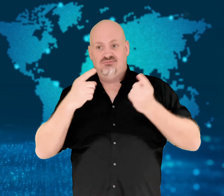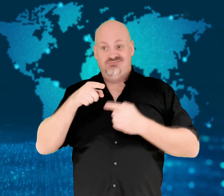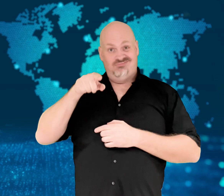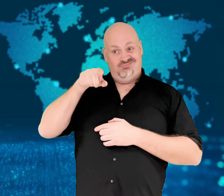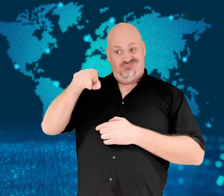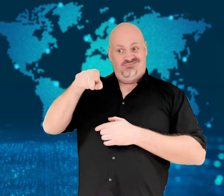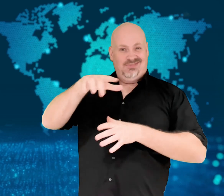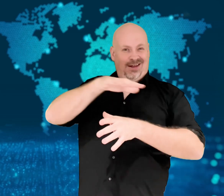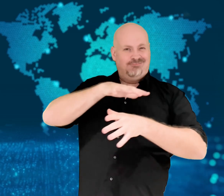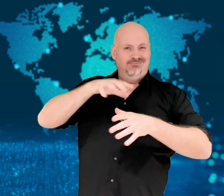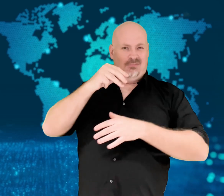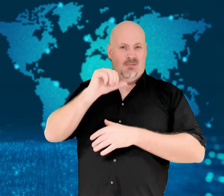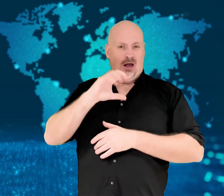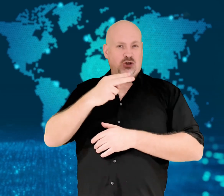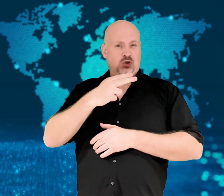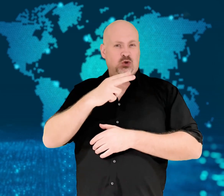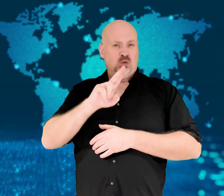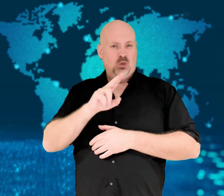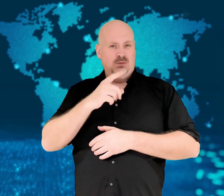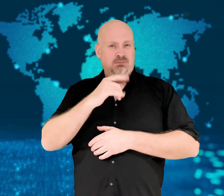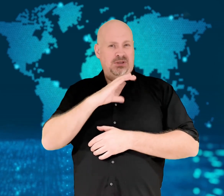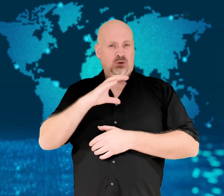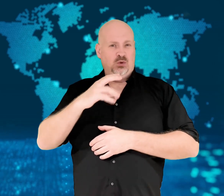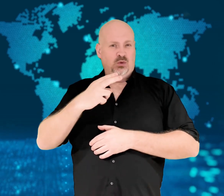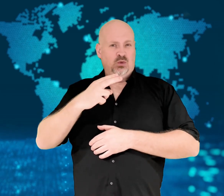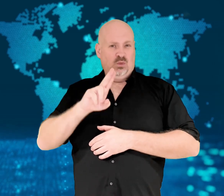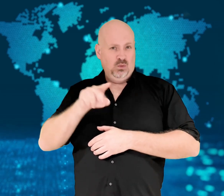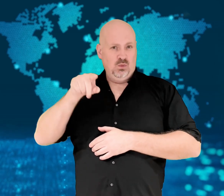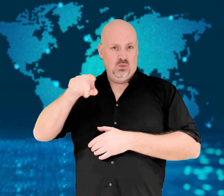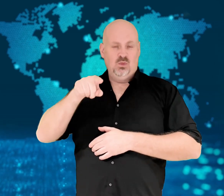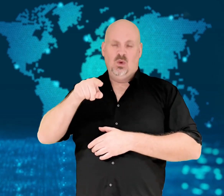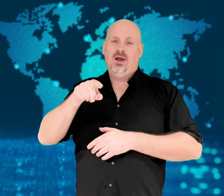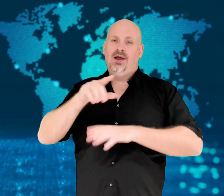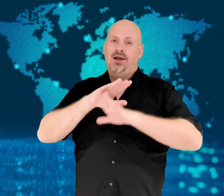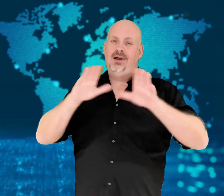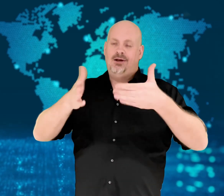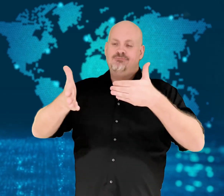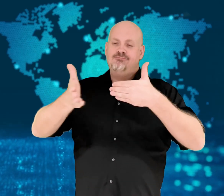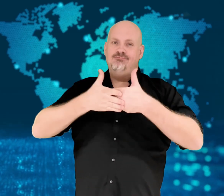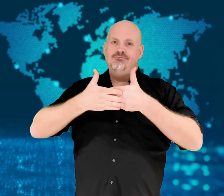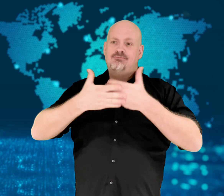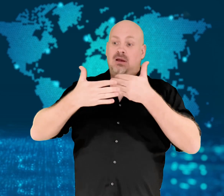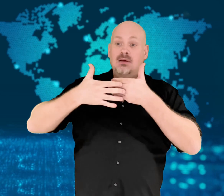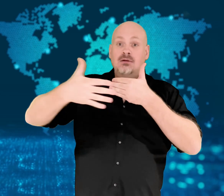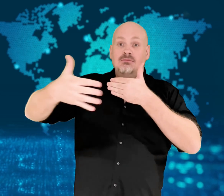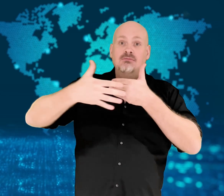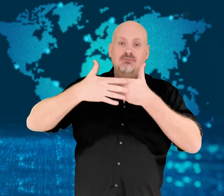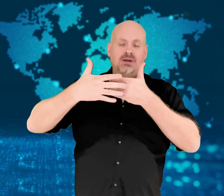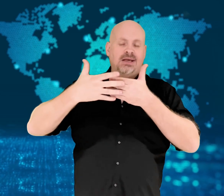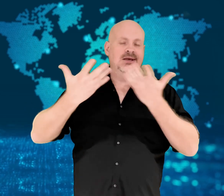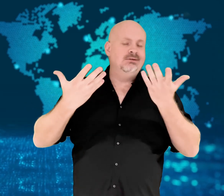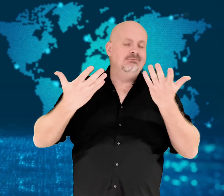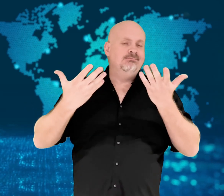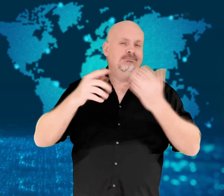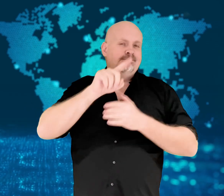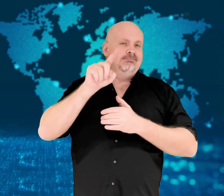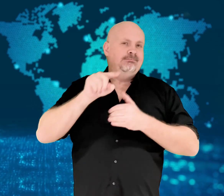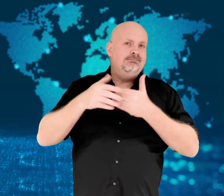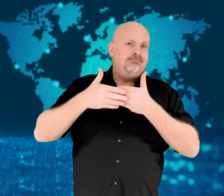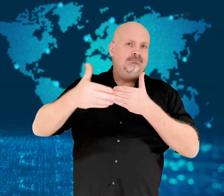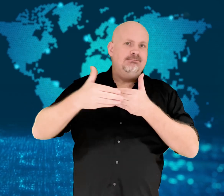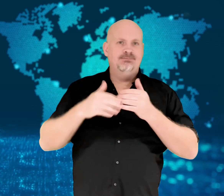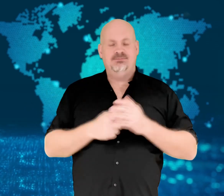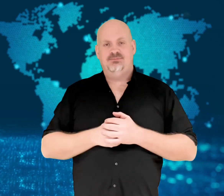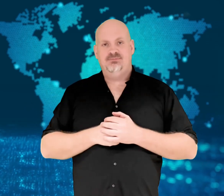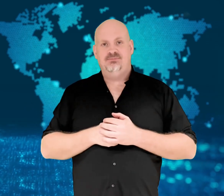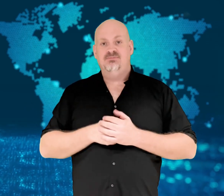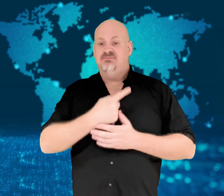He said that over 400 people were stranded by the closure.